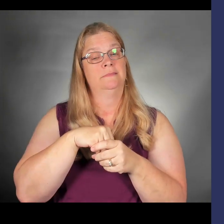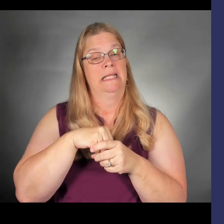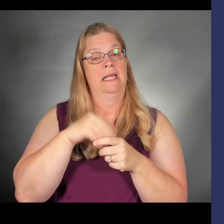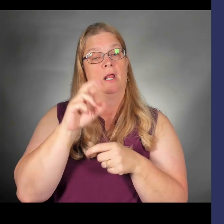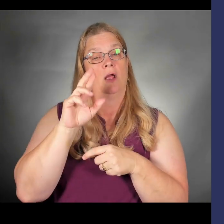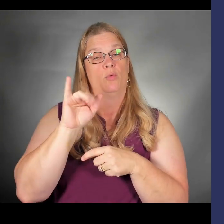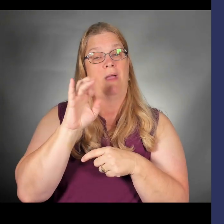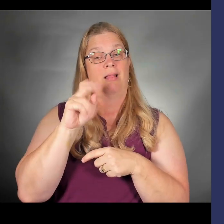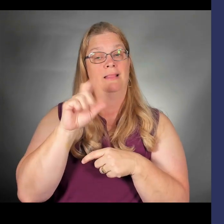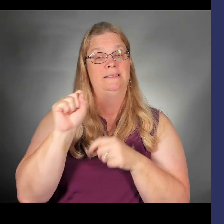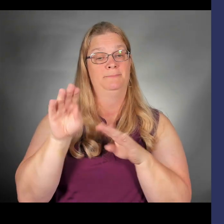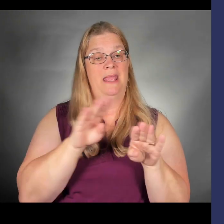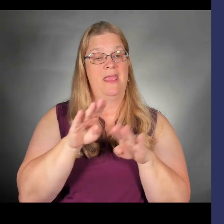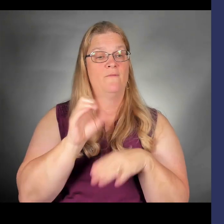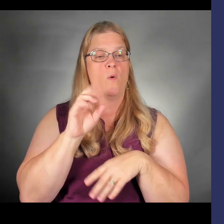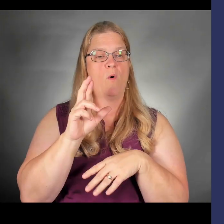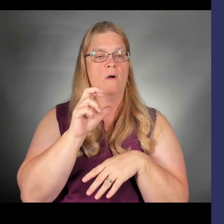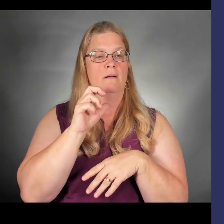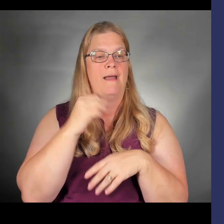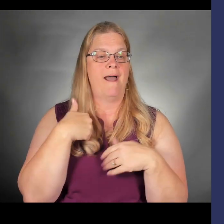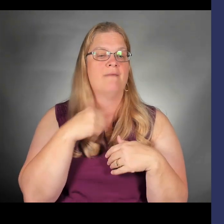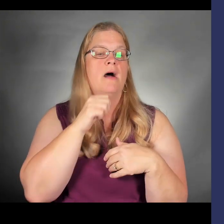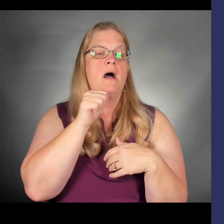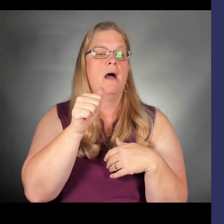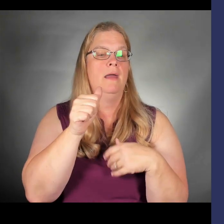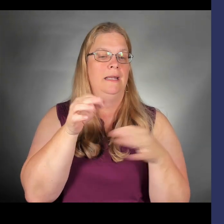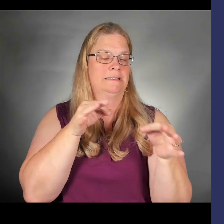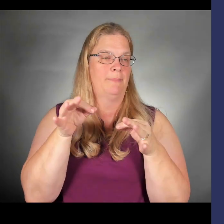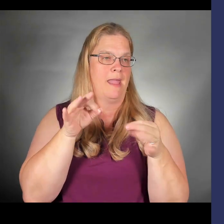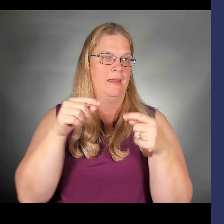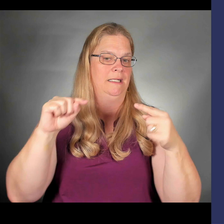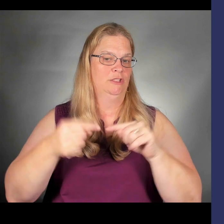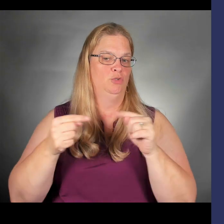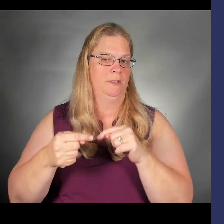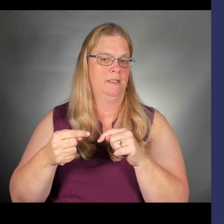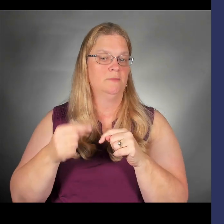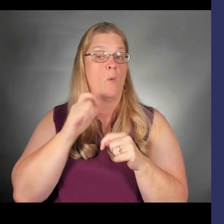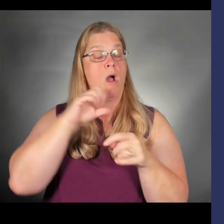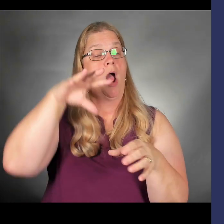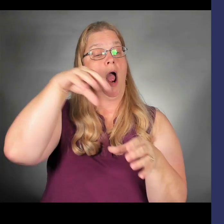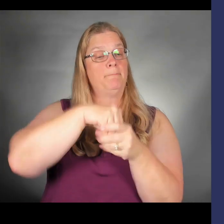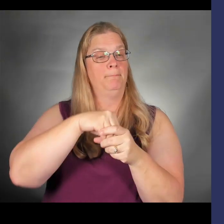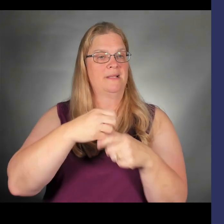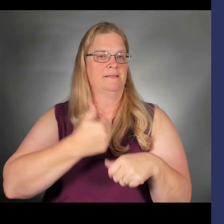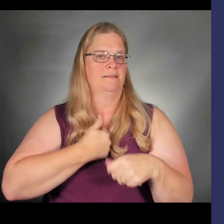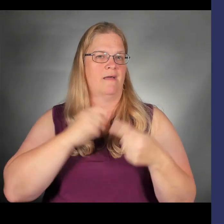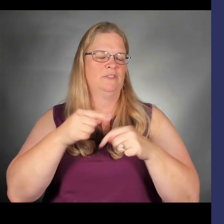Another is students who are engaging in reckless behavior, or who have unexplained injuries,